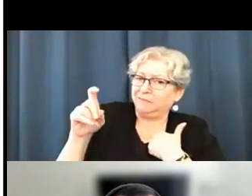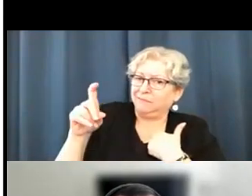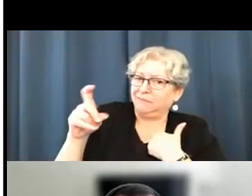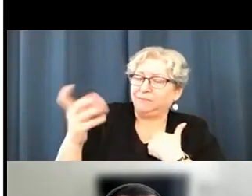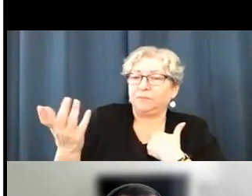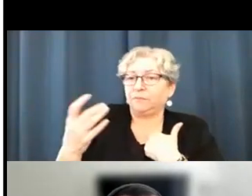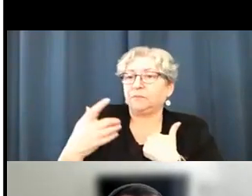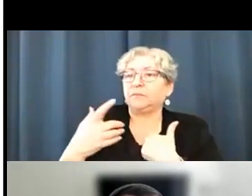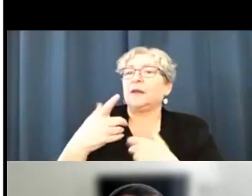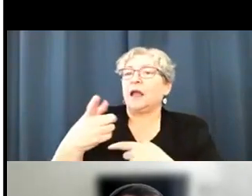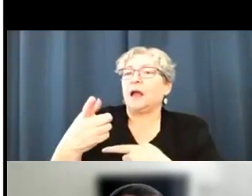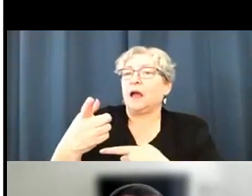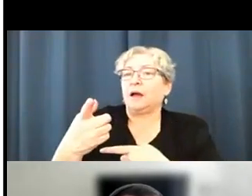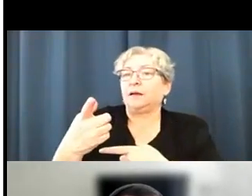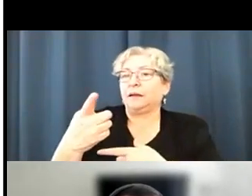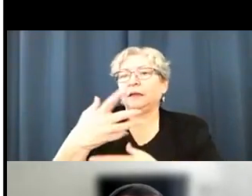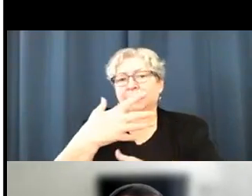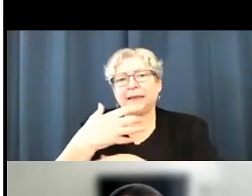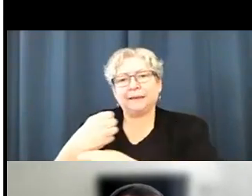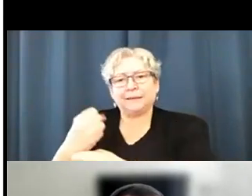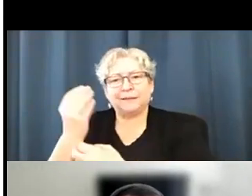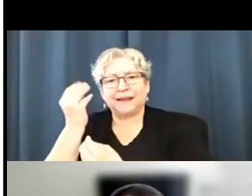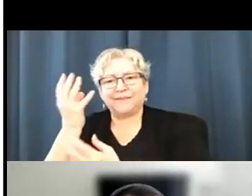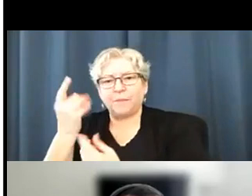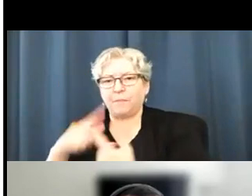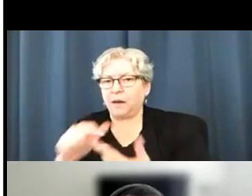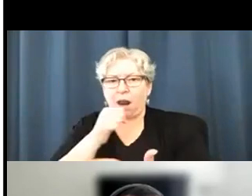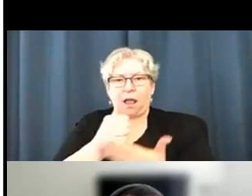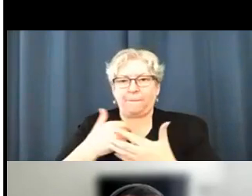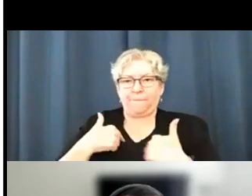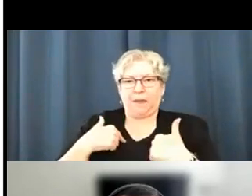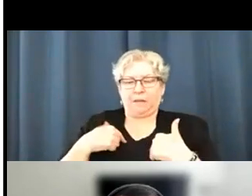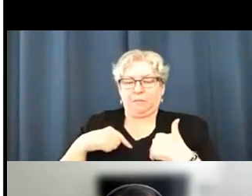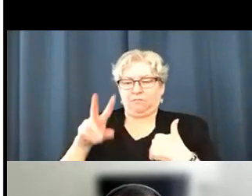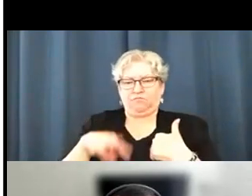it receives a text input, but it is not helpful because I can't put my name,